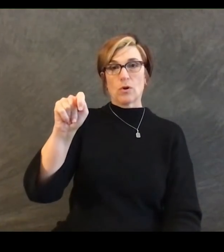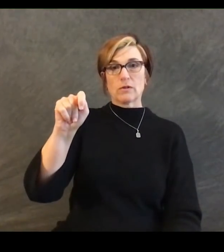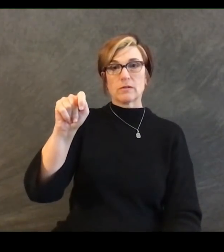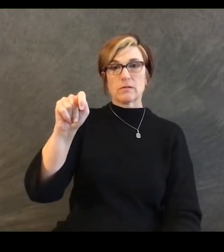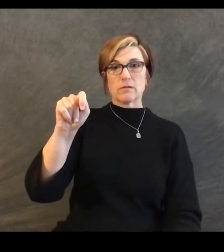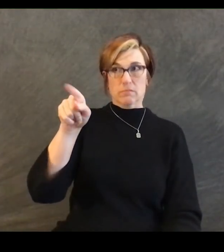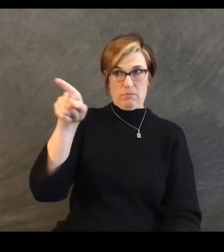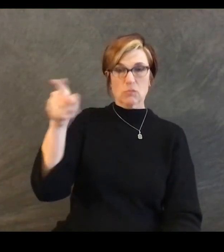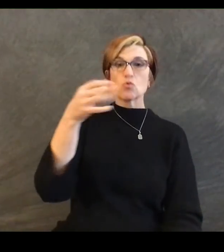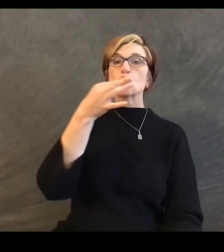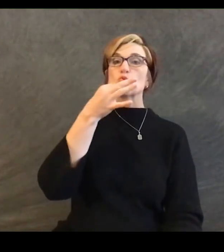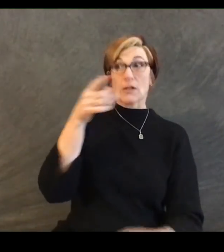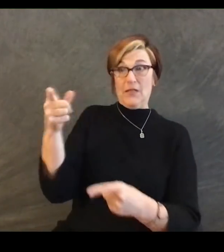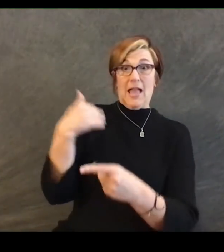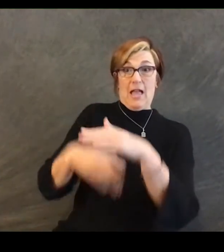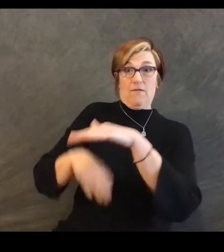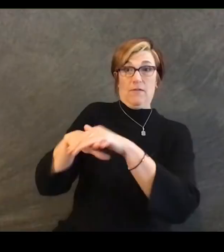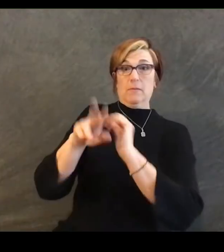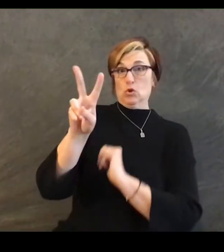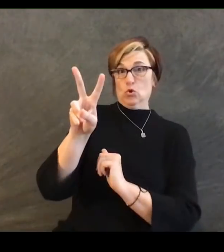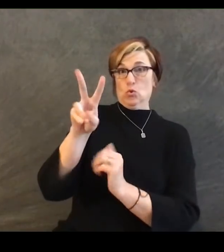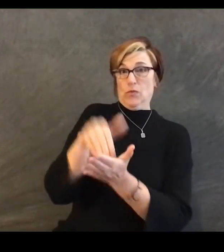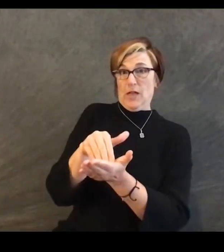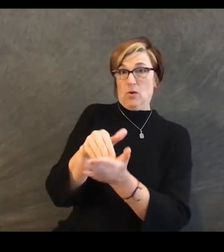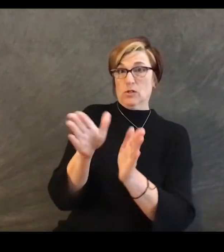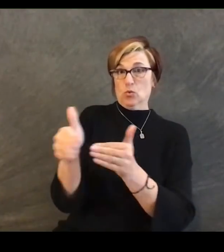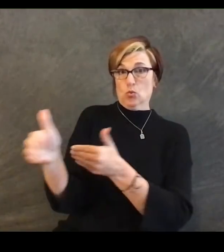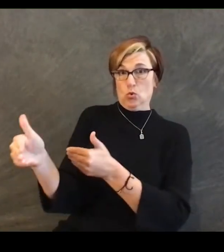thousand rooms and twelve operating rooms